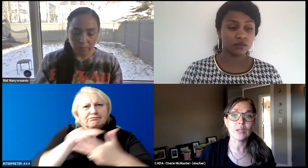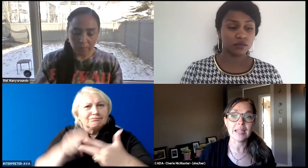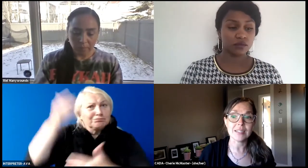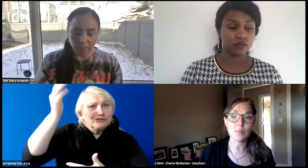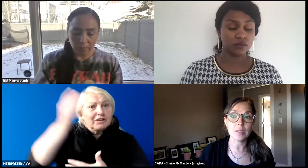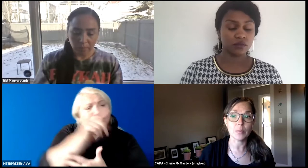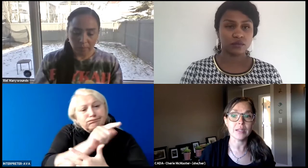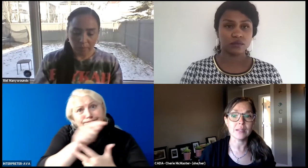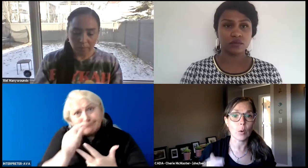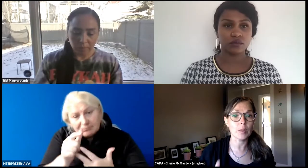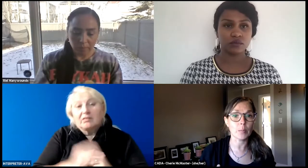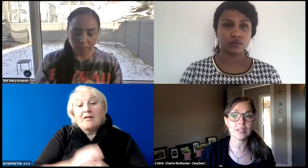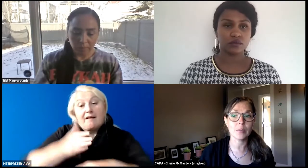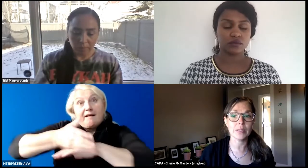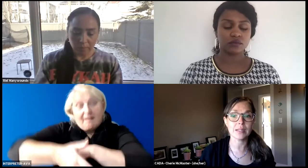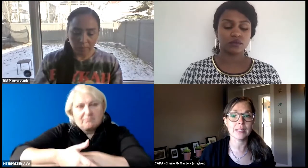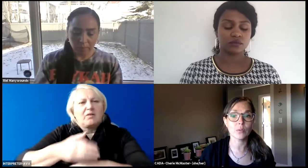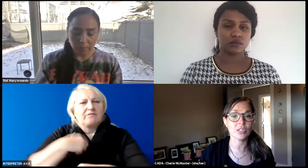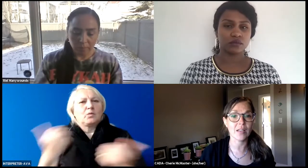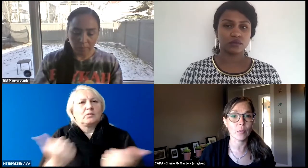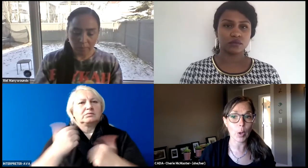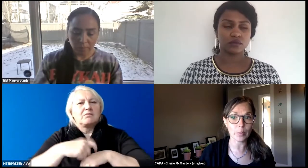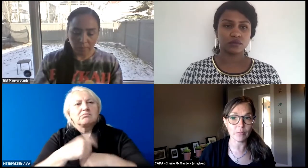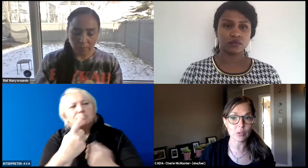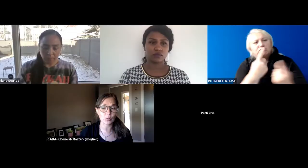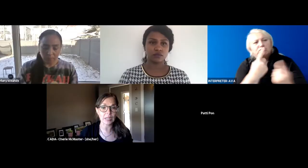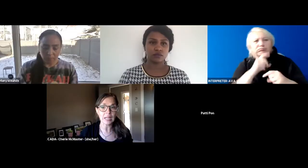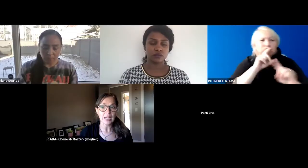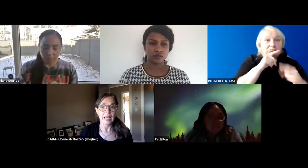like to speak, please open the participants list which is at the bottom of your screen.